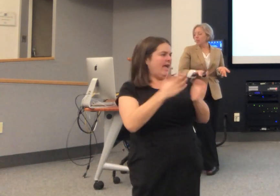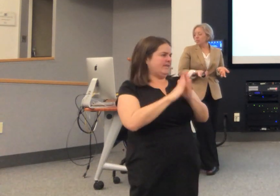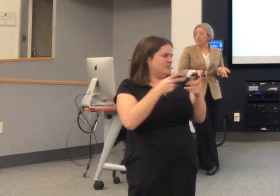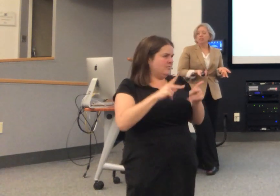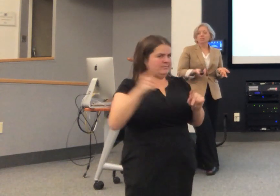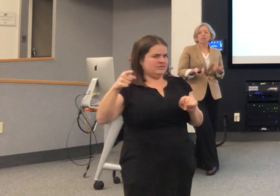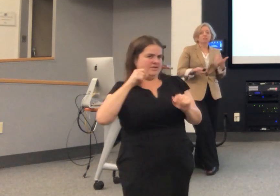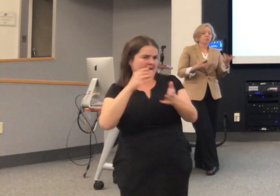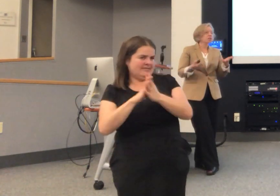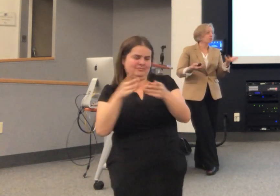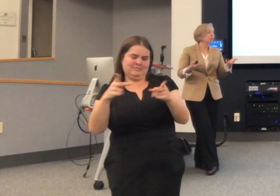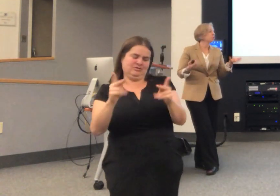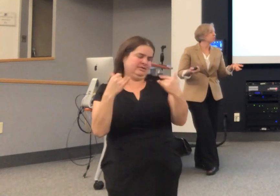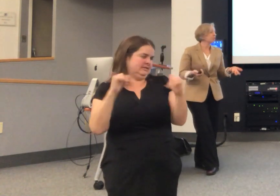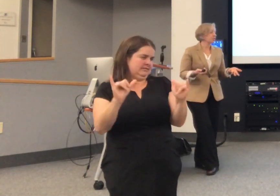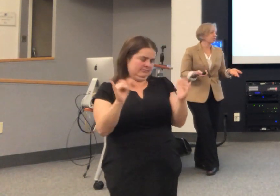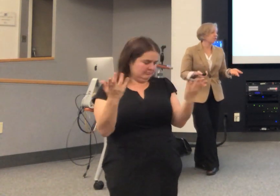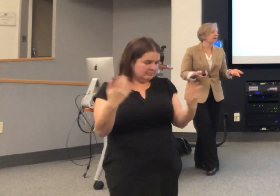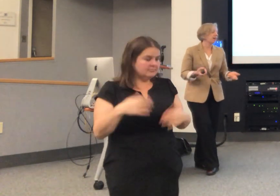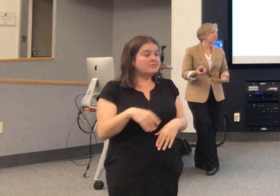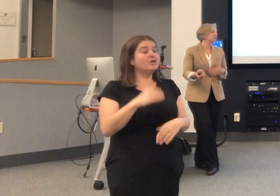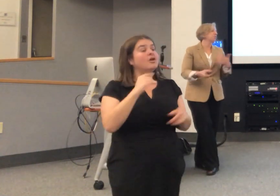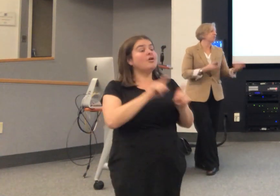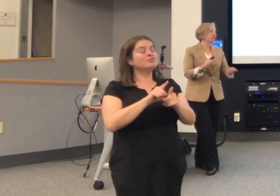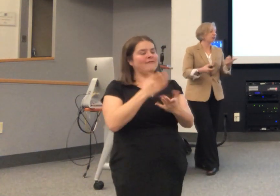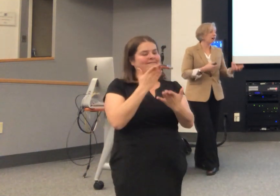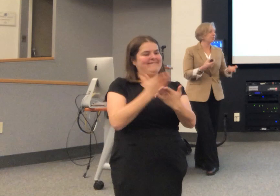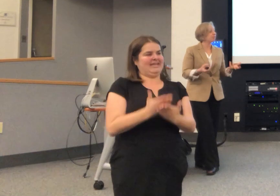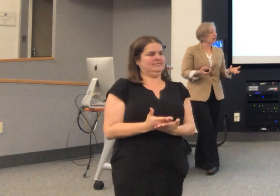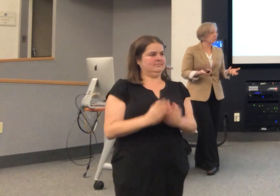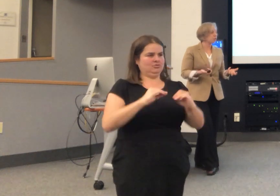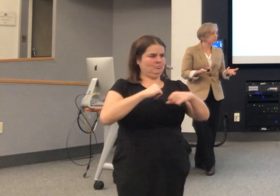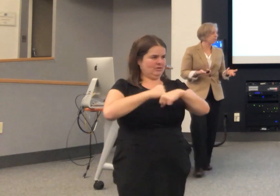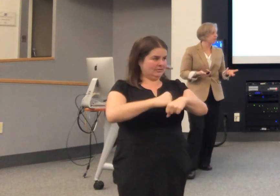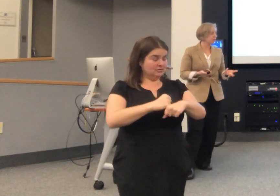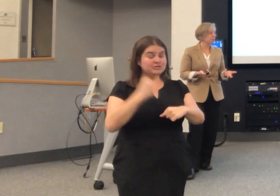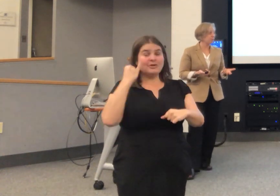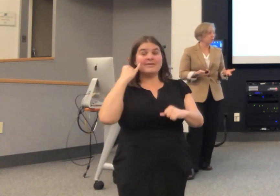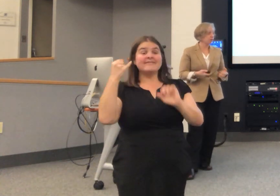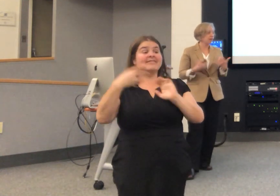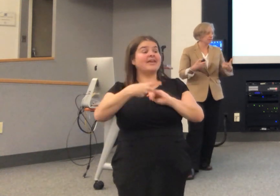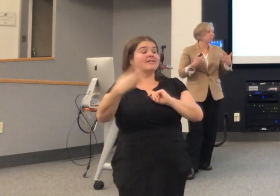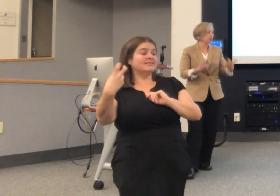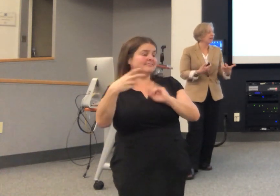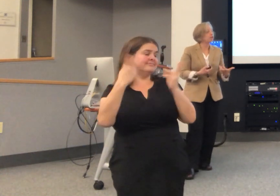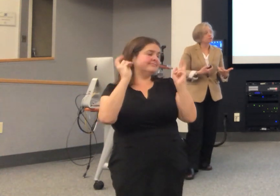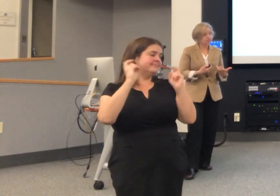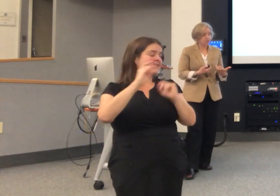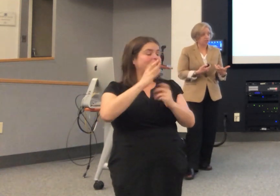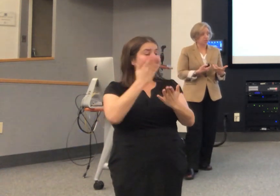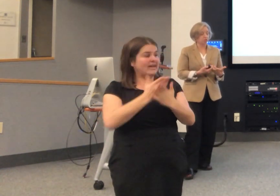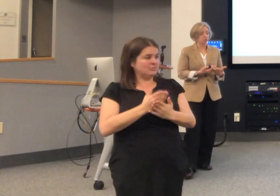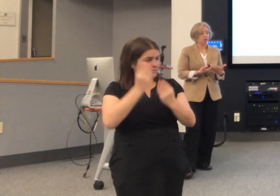The other thing is as we talk about the general protection for facts. So if they're copying factual information from my book, that I didn't really add creativity to,